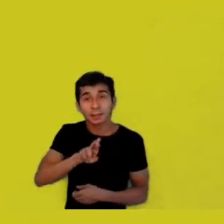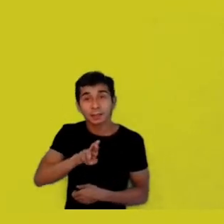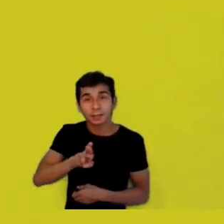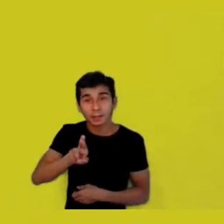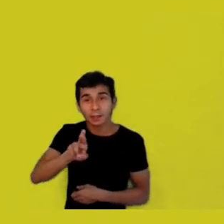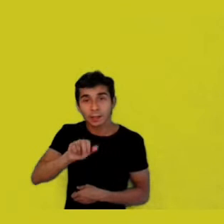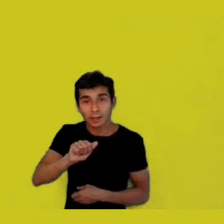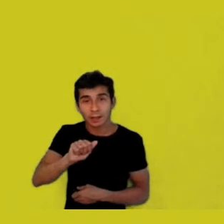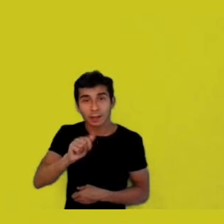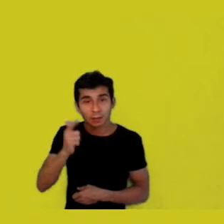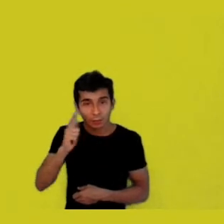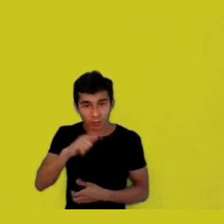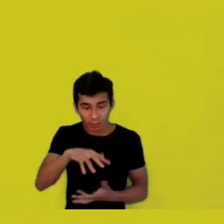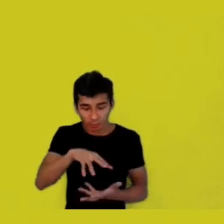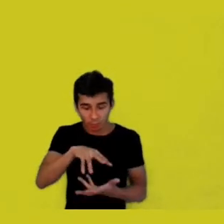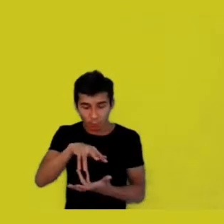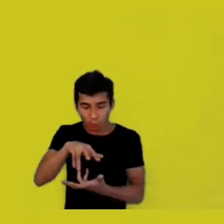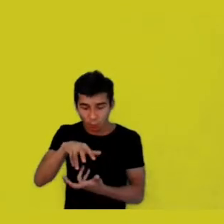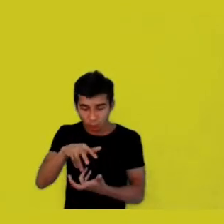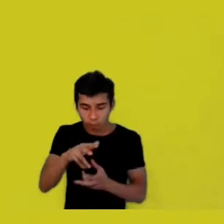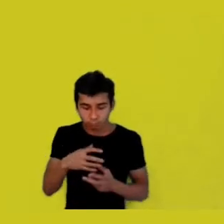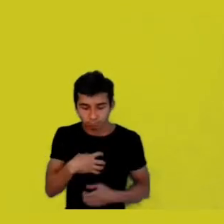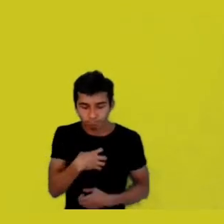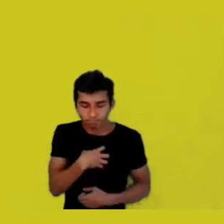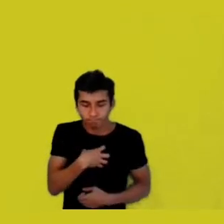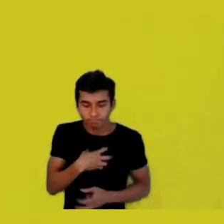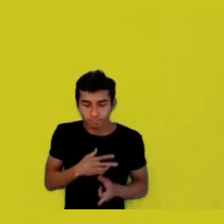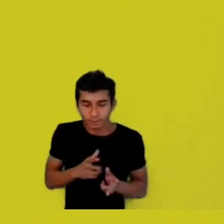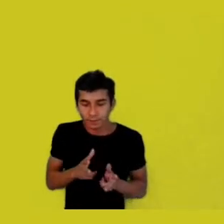so, all that is contained within yards,